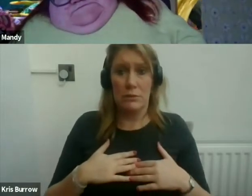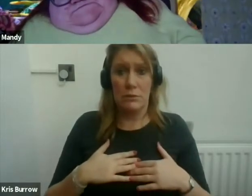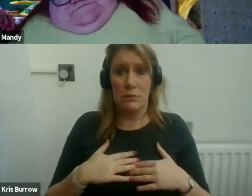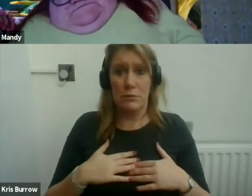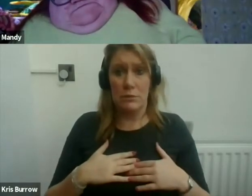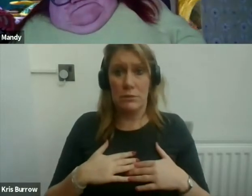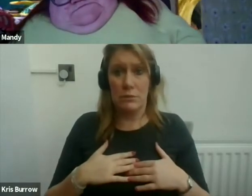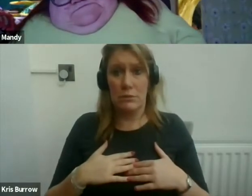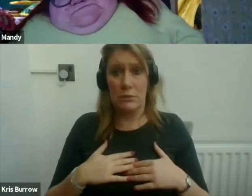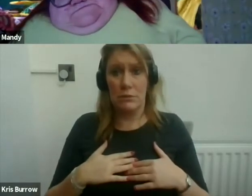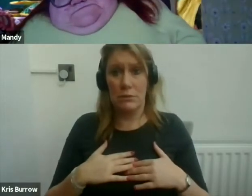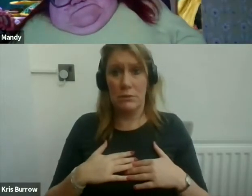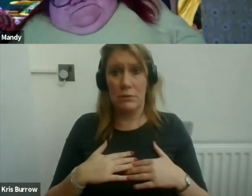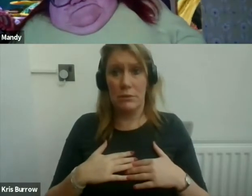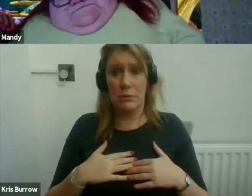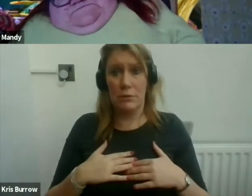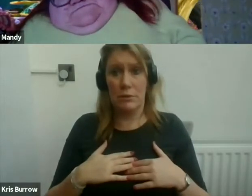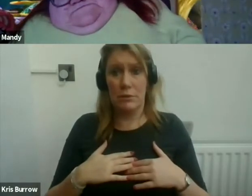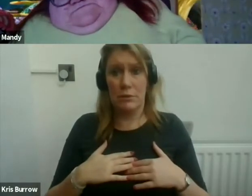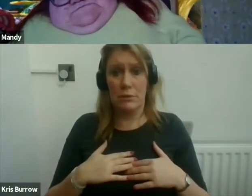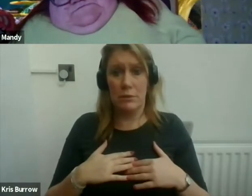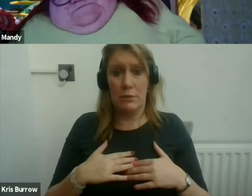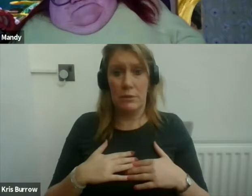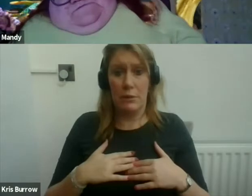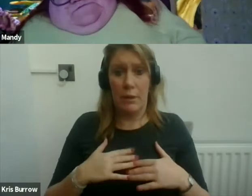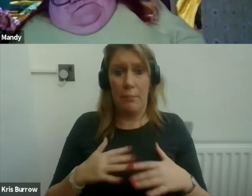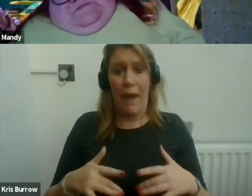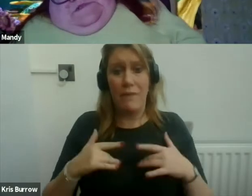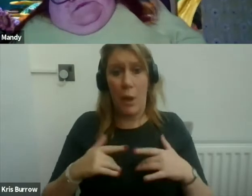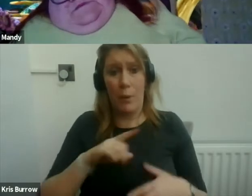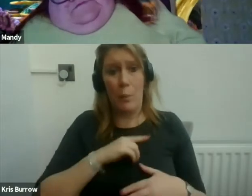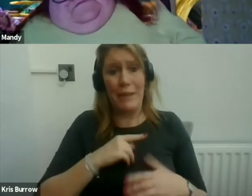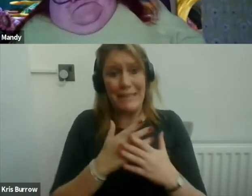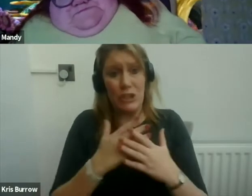because we did so much planning as well in